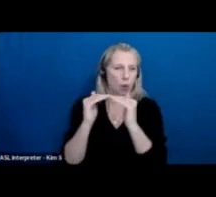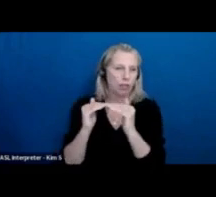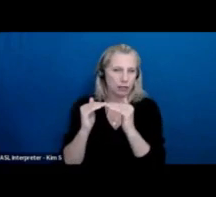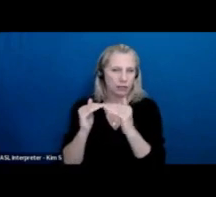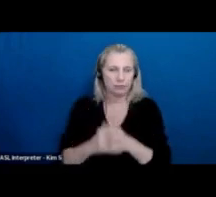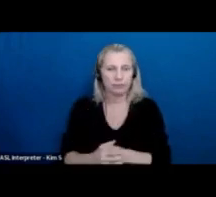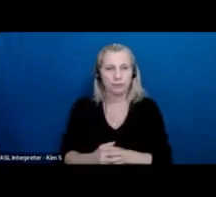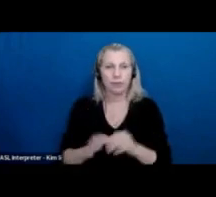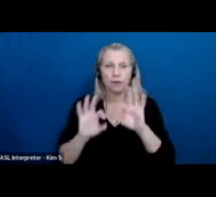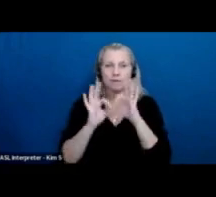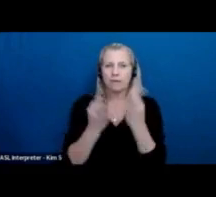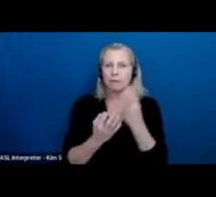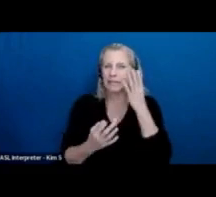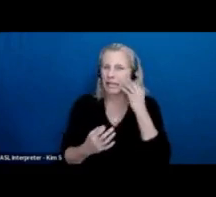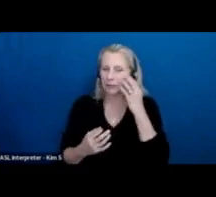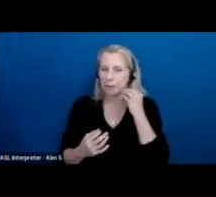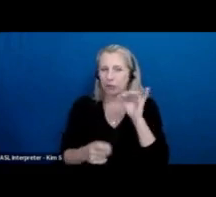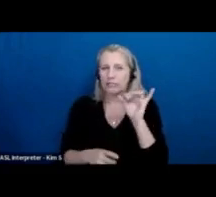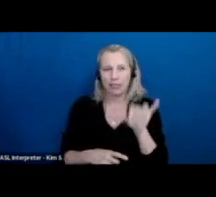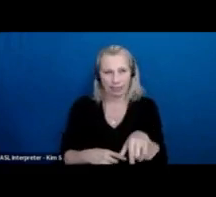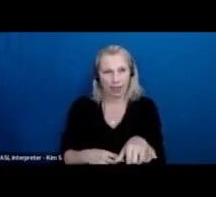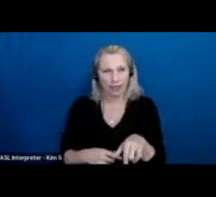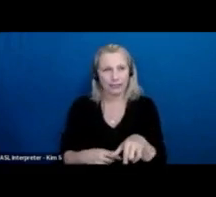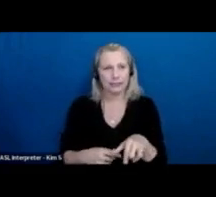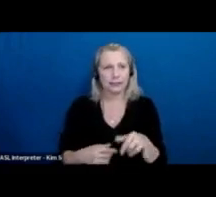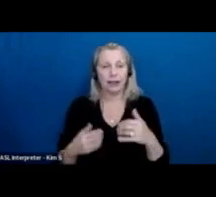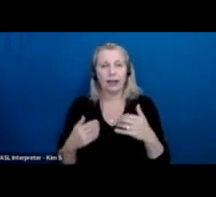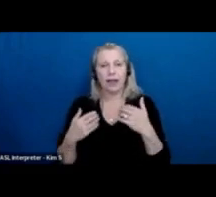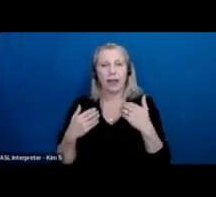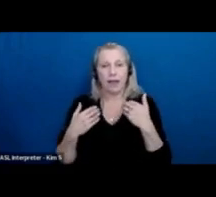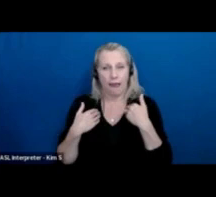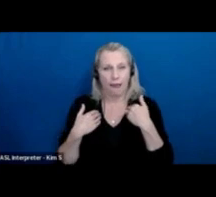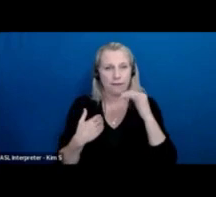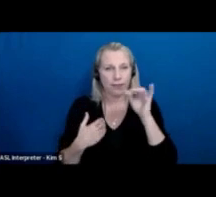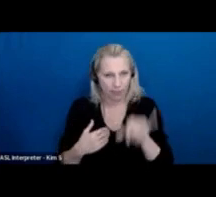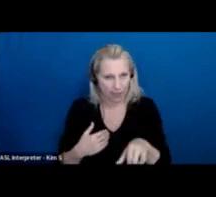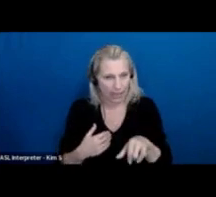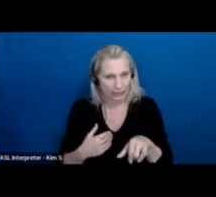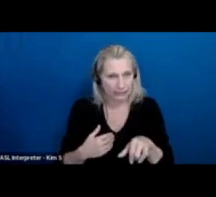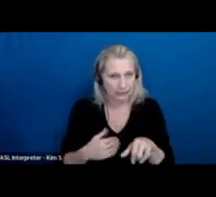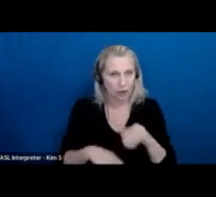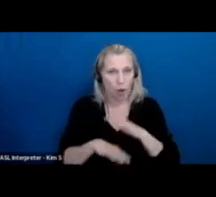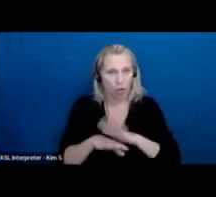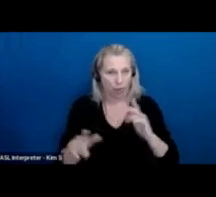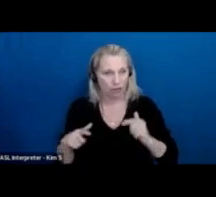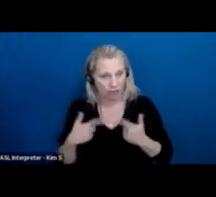families experience this, and have it pressing in up against them, it may result in lower